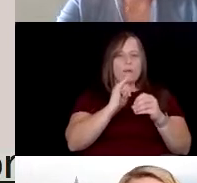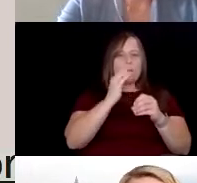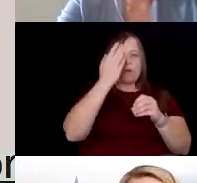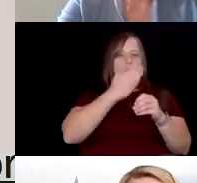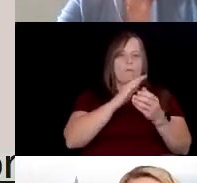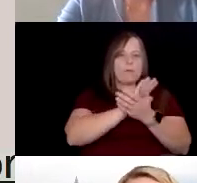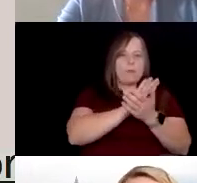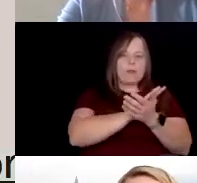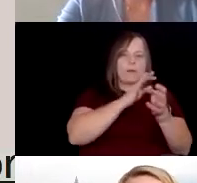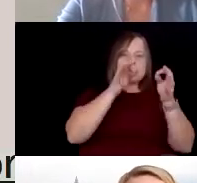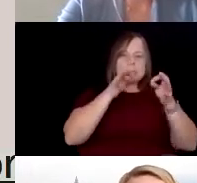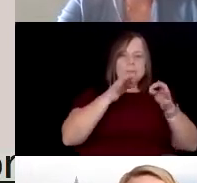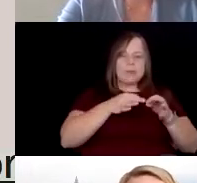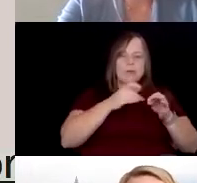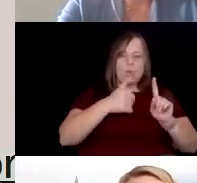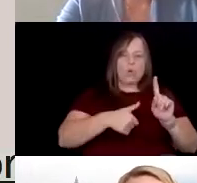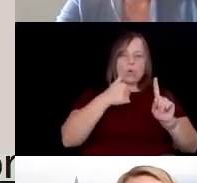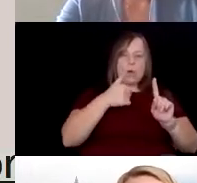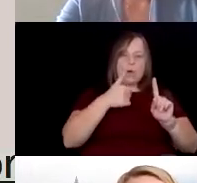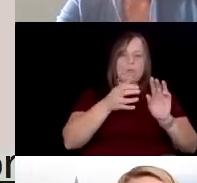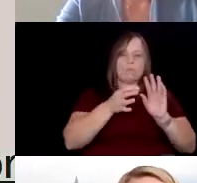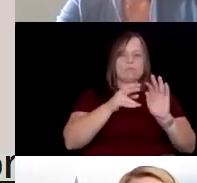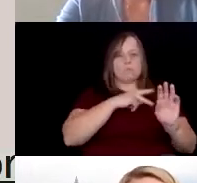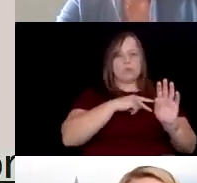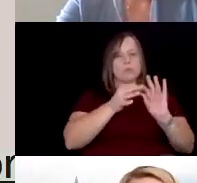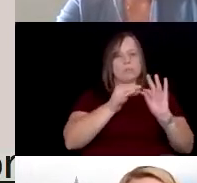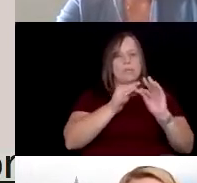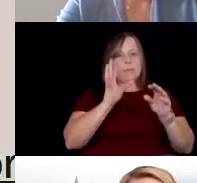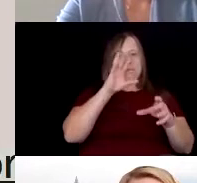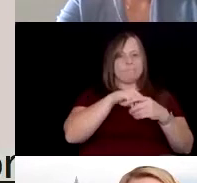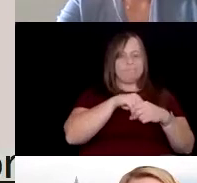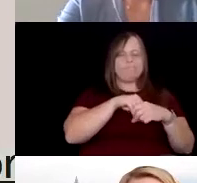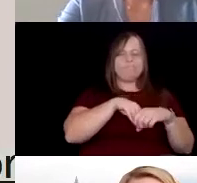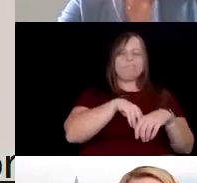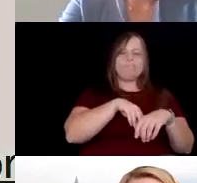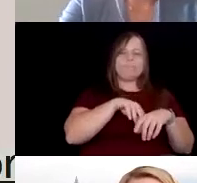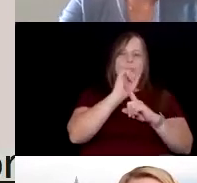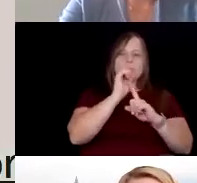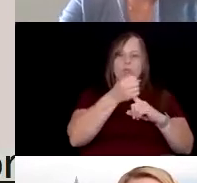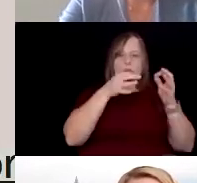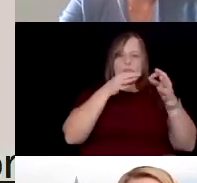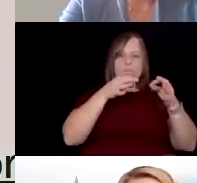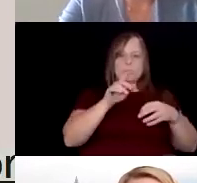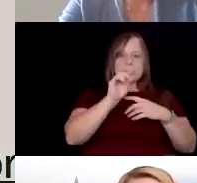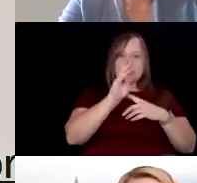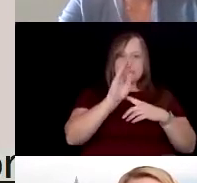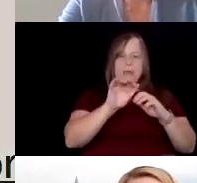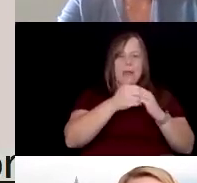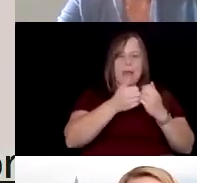explaining your situation and a personal statement that goes into, in this case, your TBI, how you sustained it,